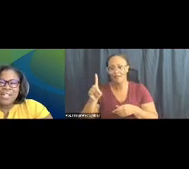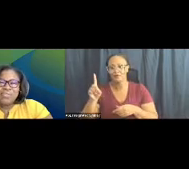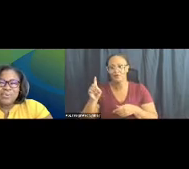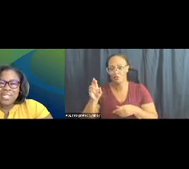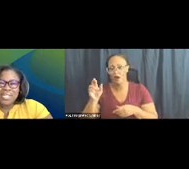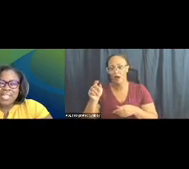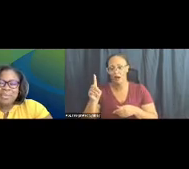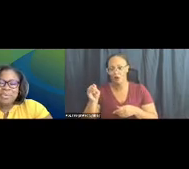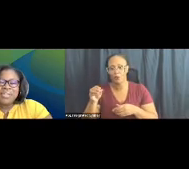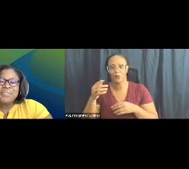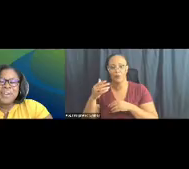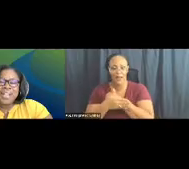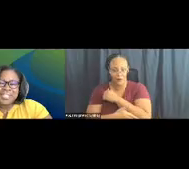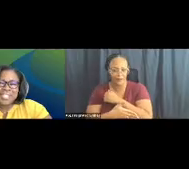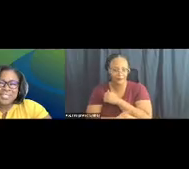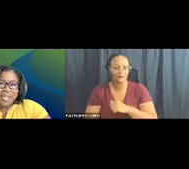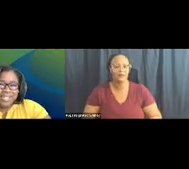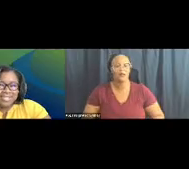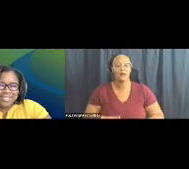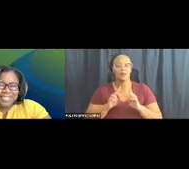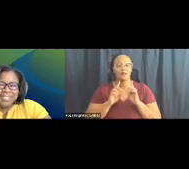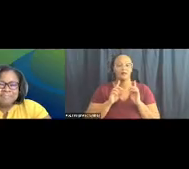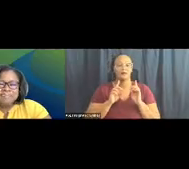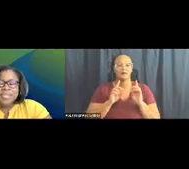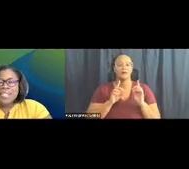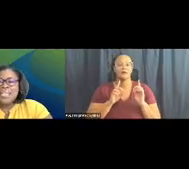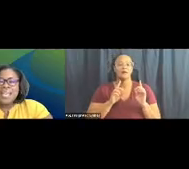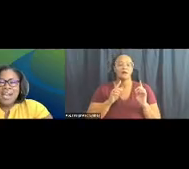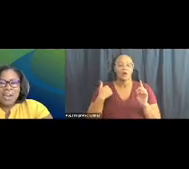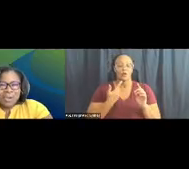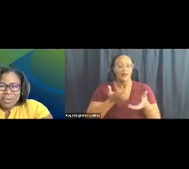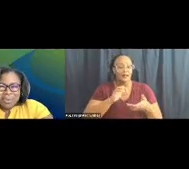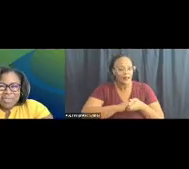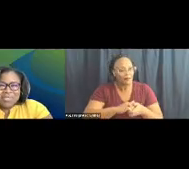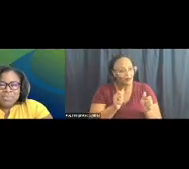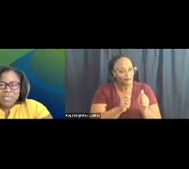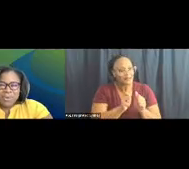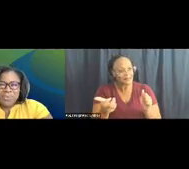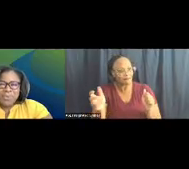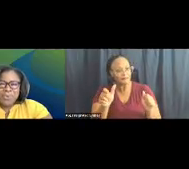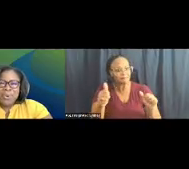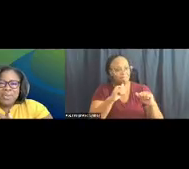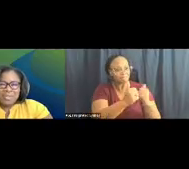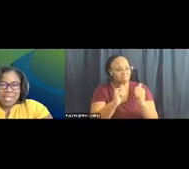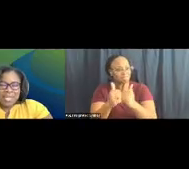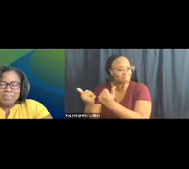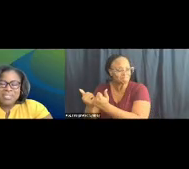the California Collaborative for Educational Excellence. Our goal as we go through our